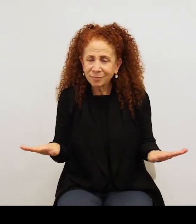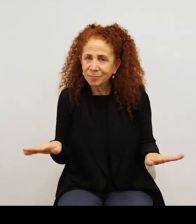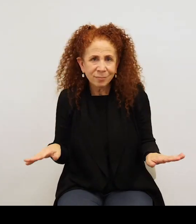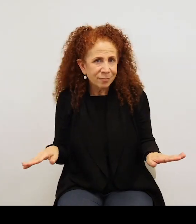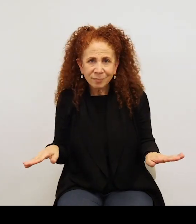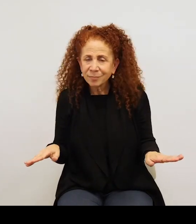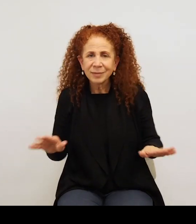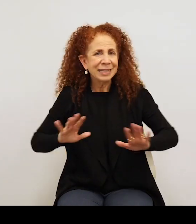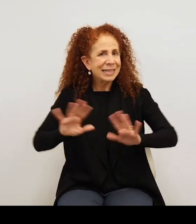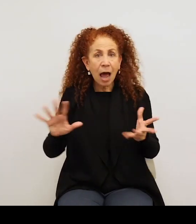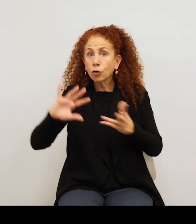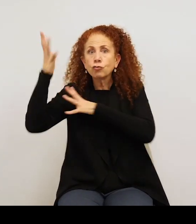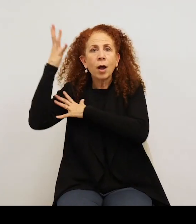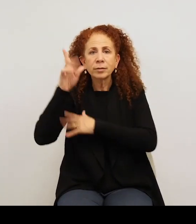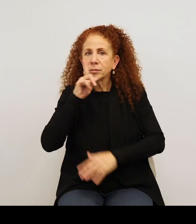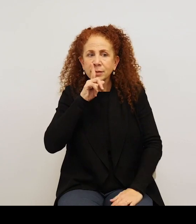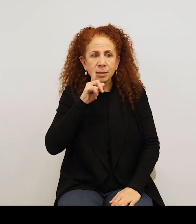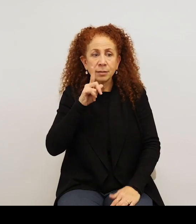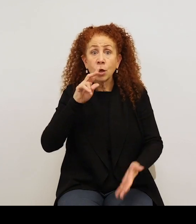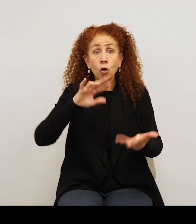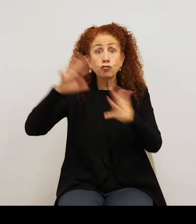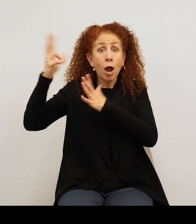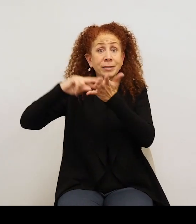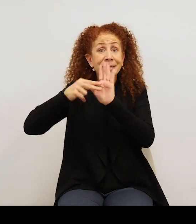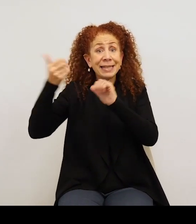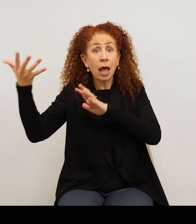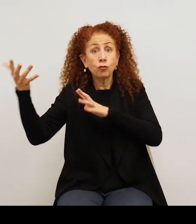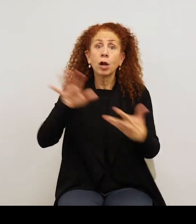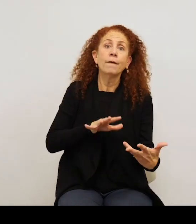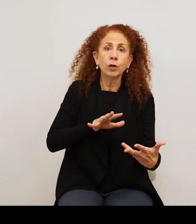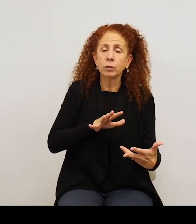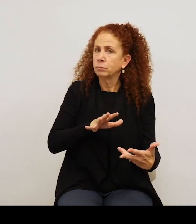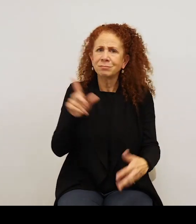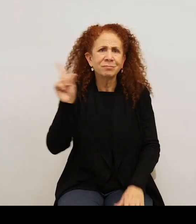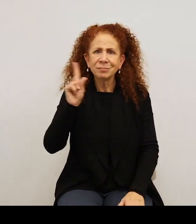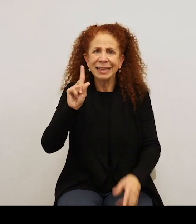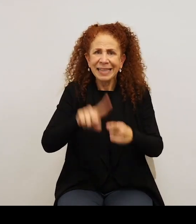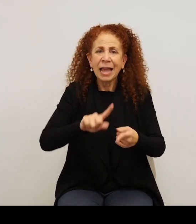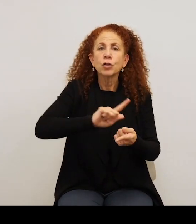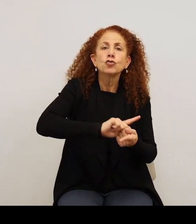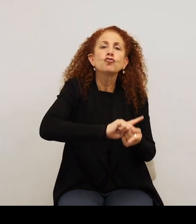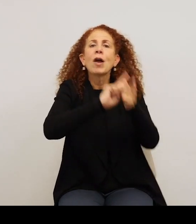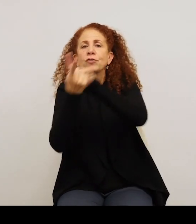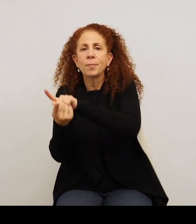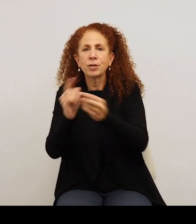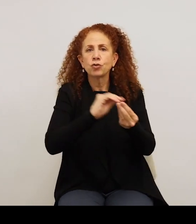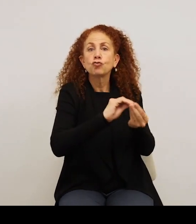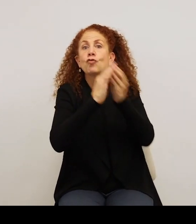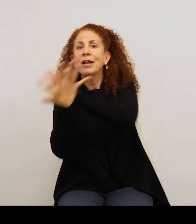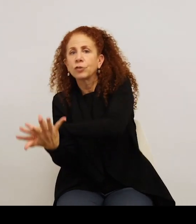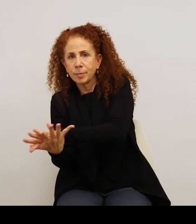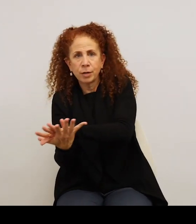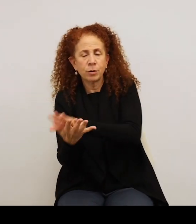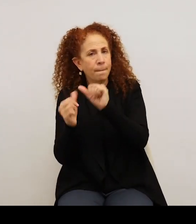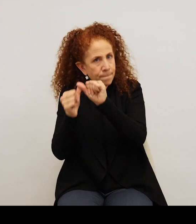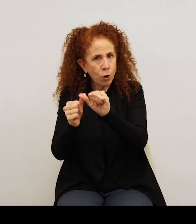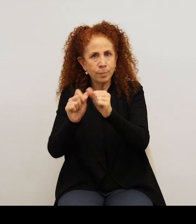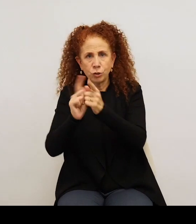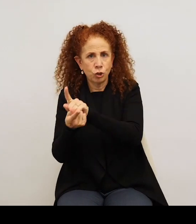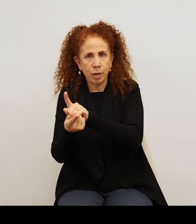It's not in a crisis from which it will recover. It is in a state of transformation, of permanent alteration.